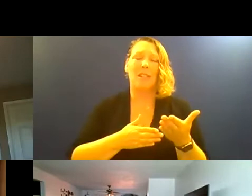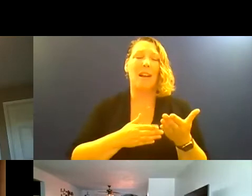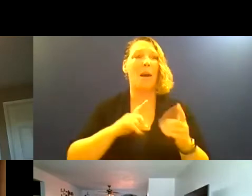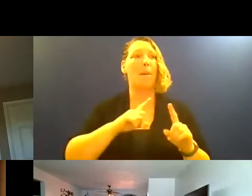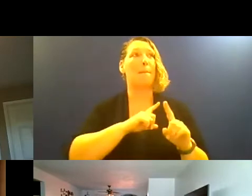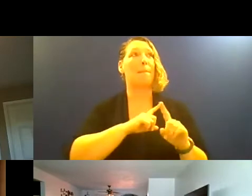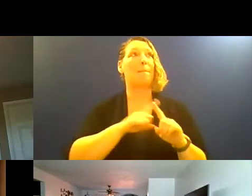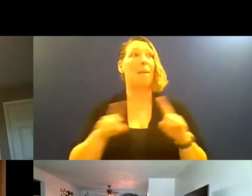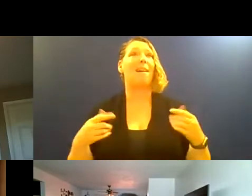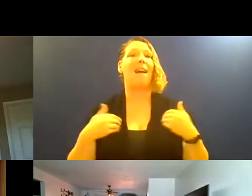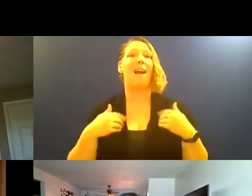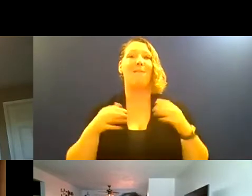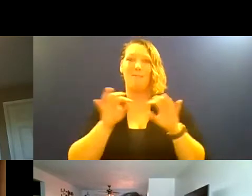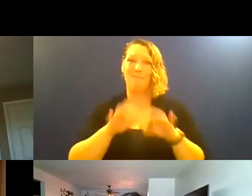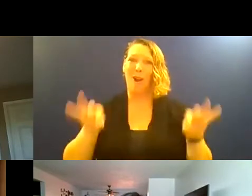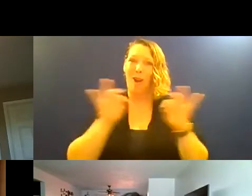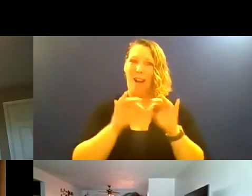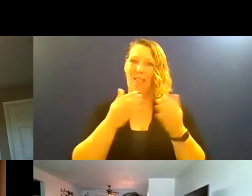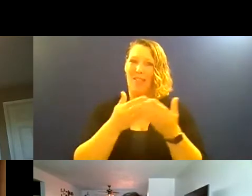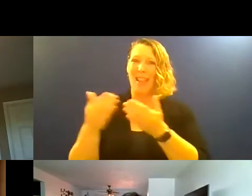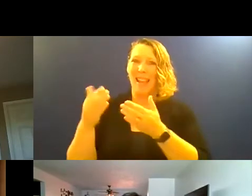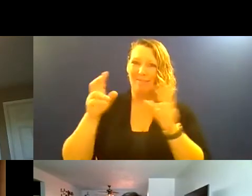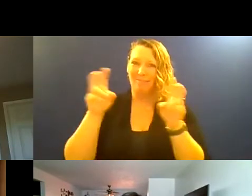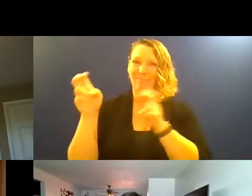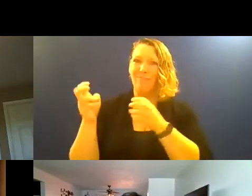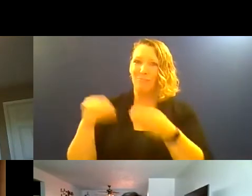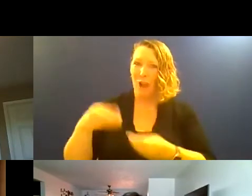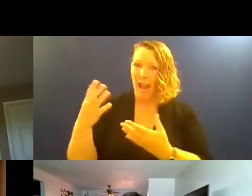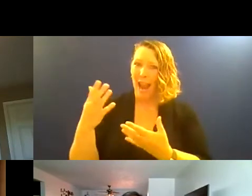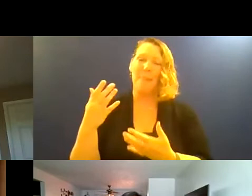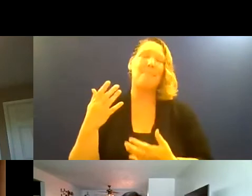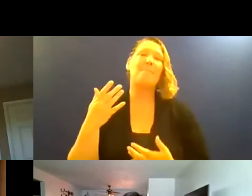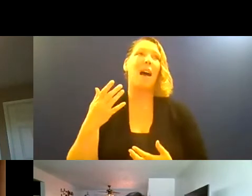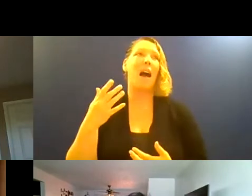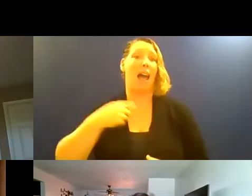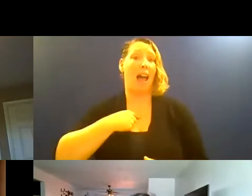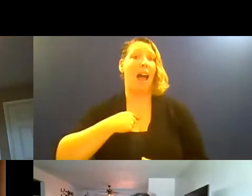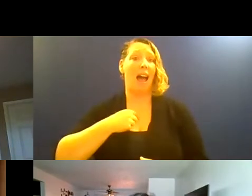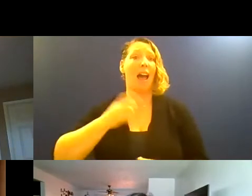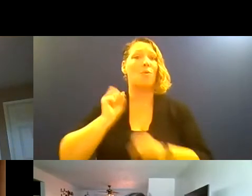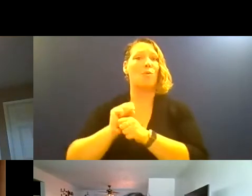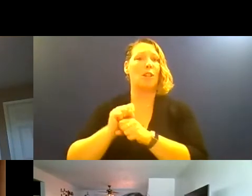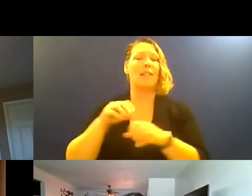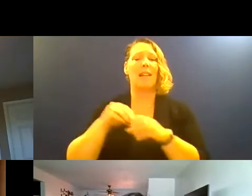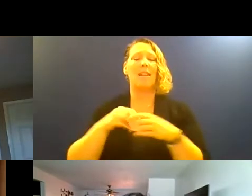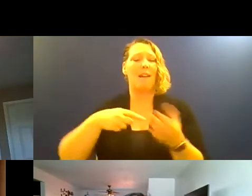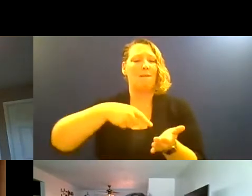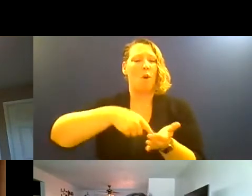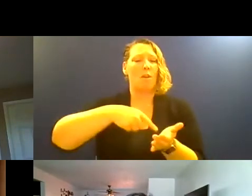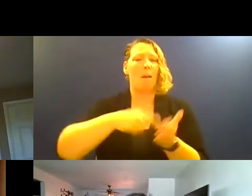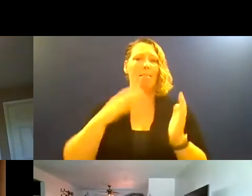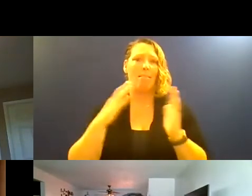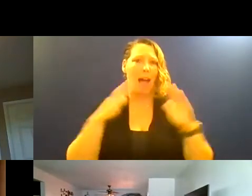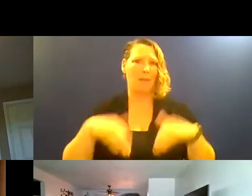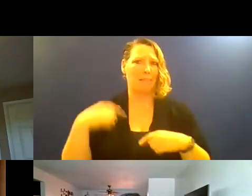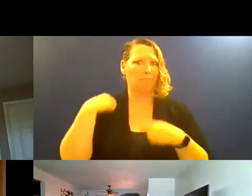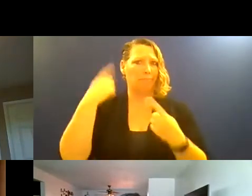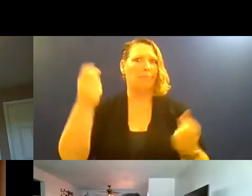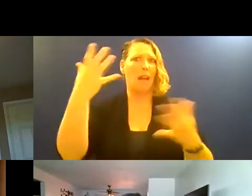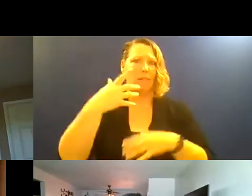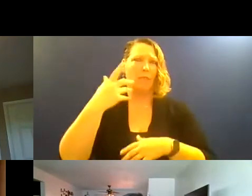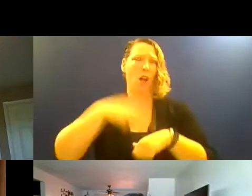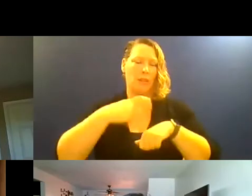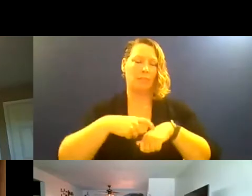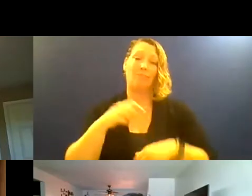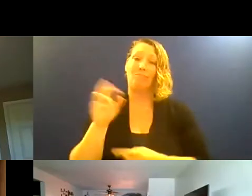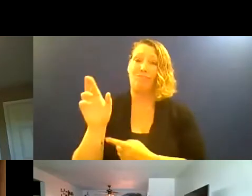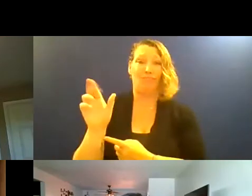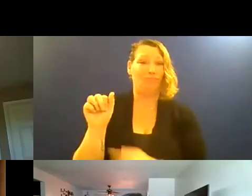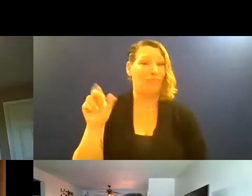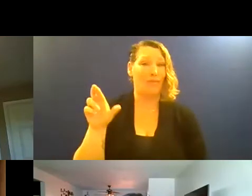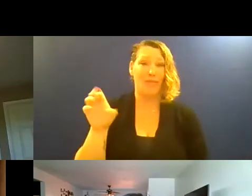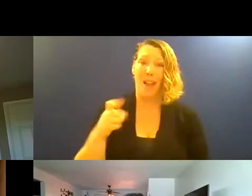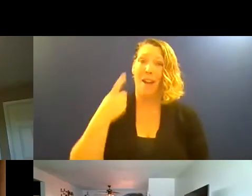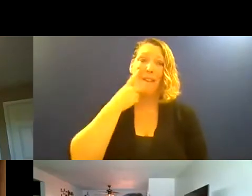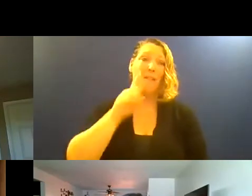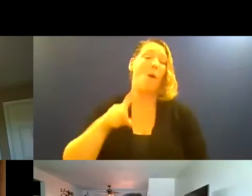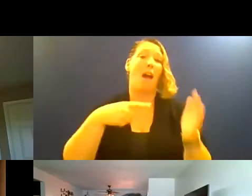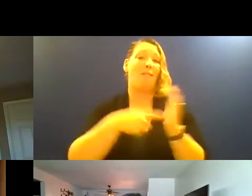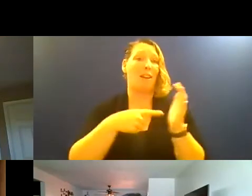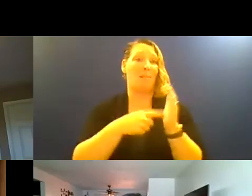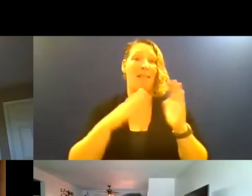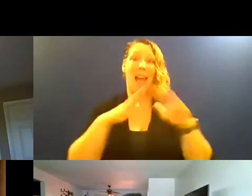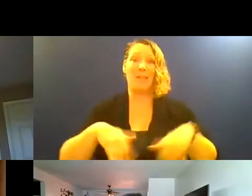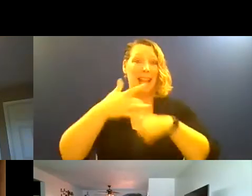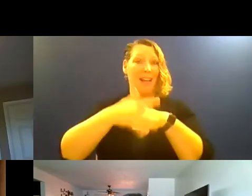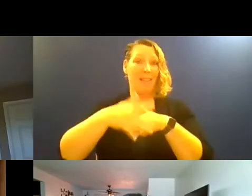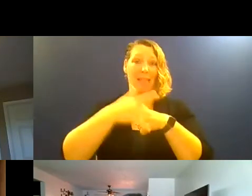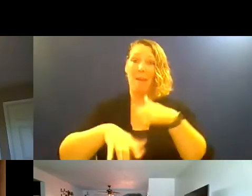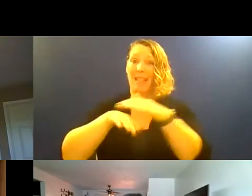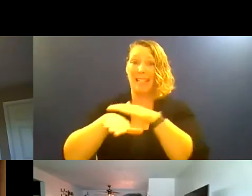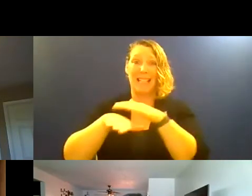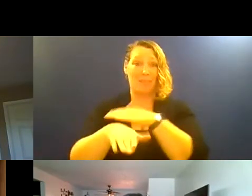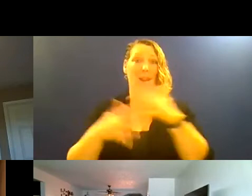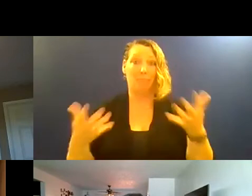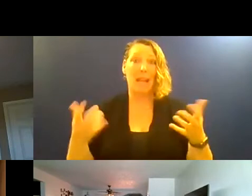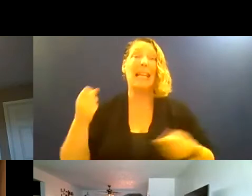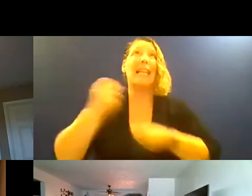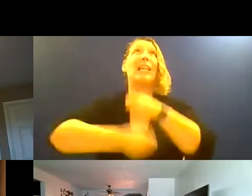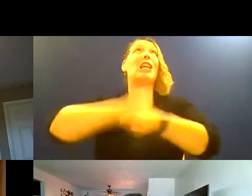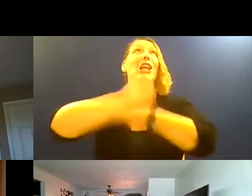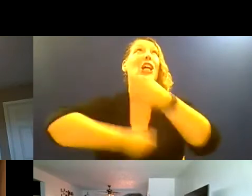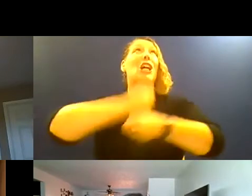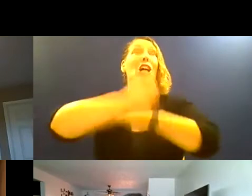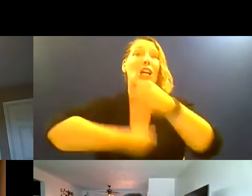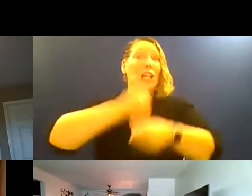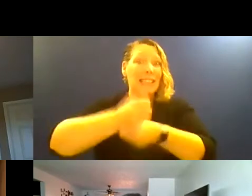But I think there's an important thing being brought up here, too which is that, you know, I worked in affordable housing for a long time and you know it's rare for affordable housing to be available and accessible right we're talking years long waitlist